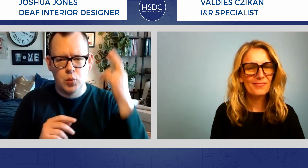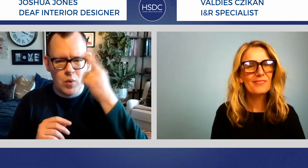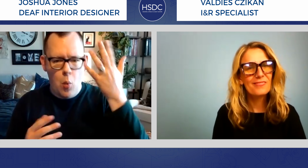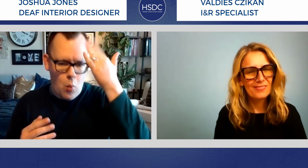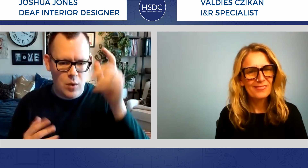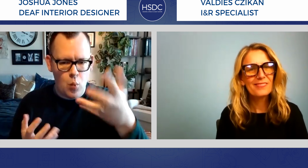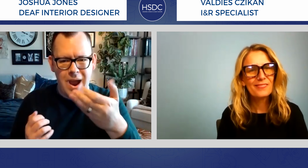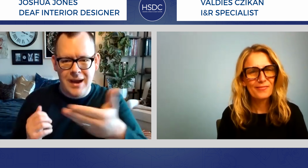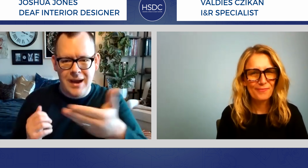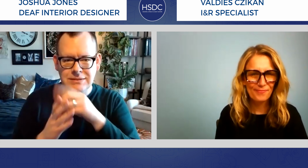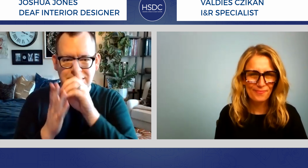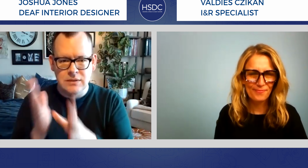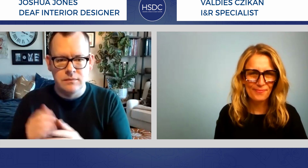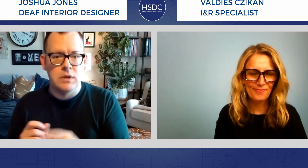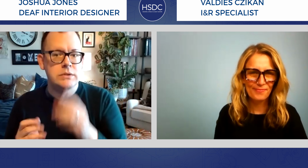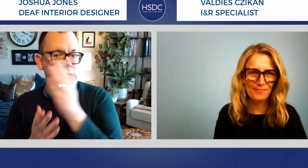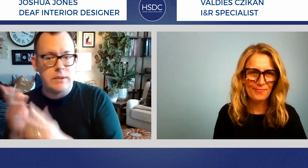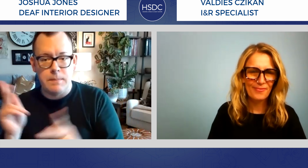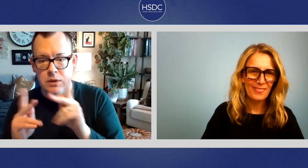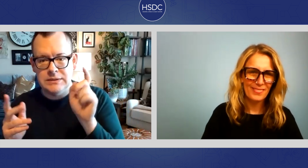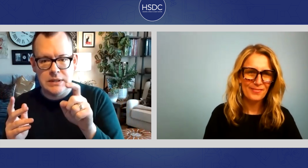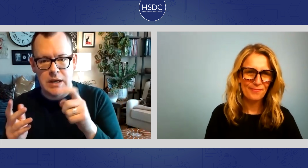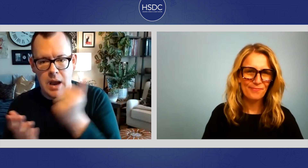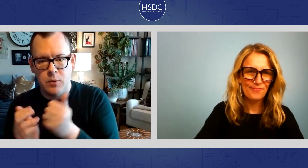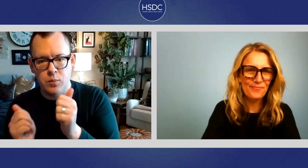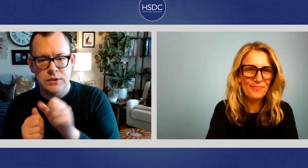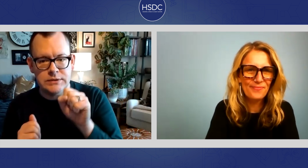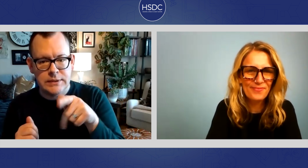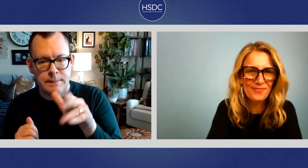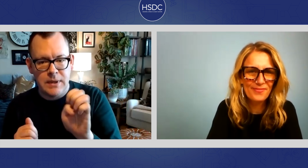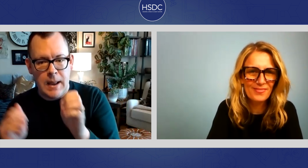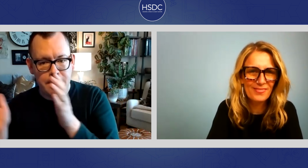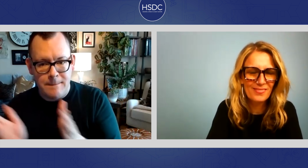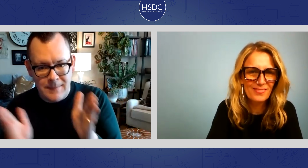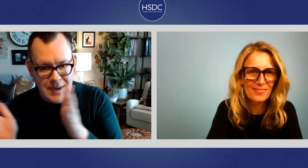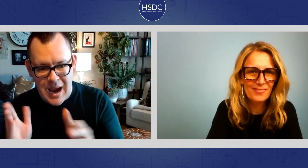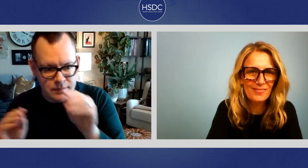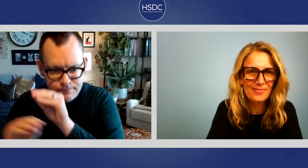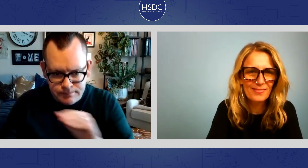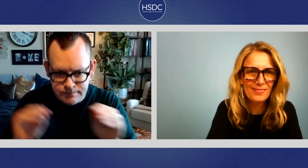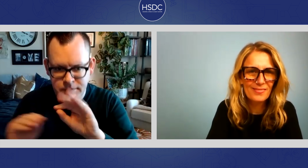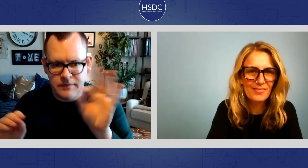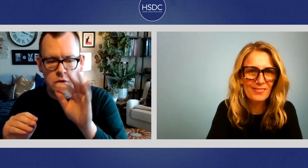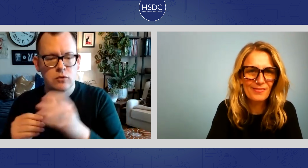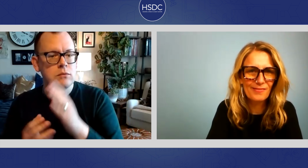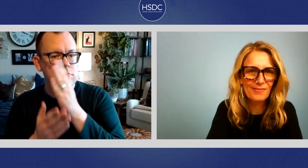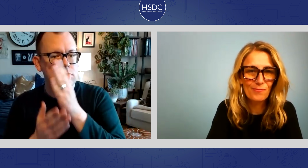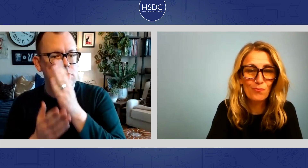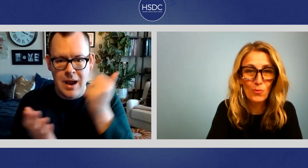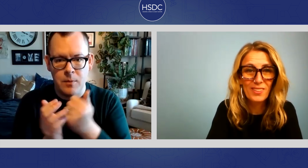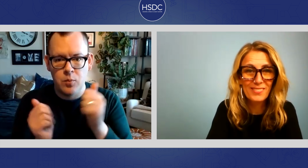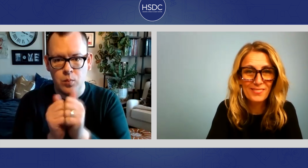There might be different reasons why they might hire them. Some people need help with space management, planning, and placement of furniture.